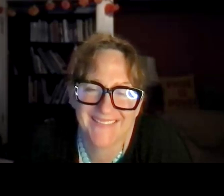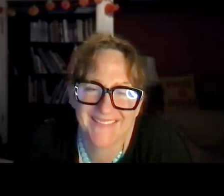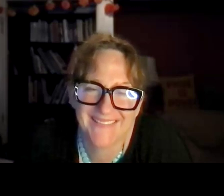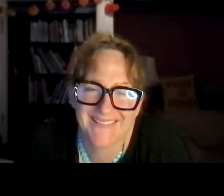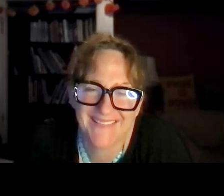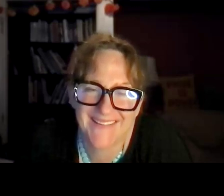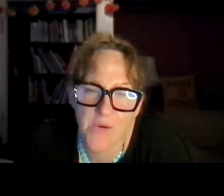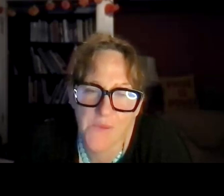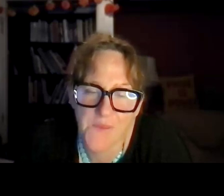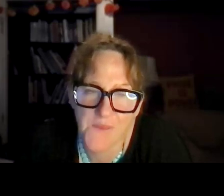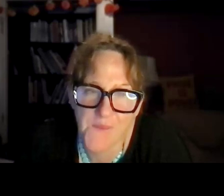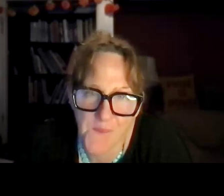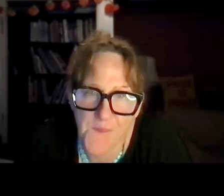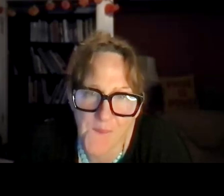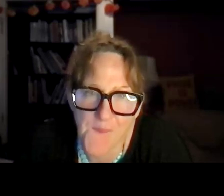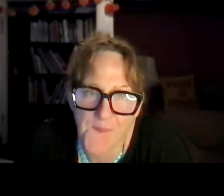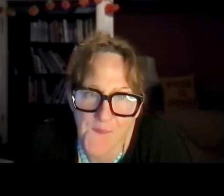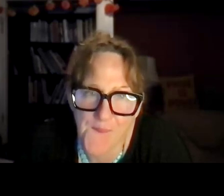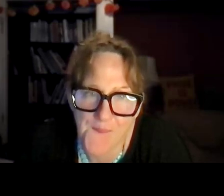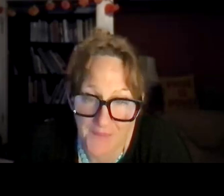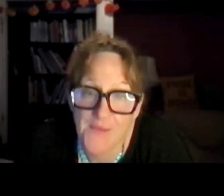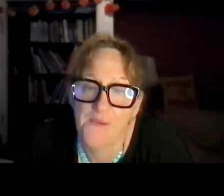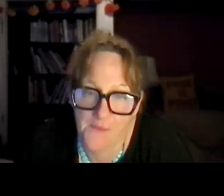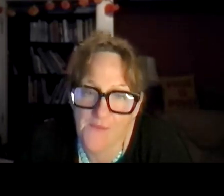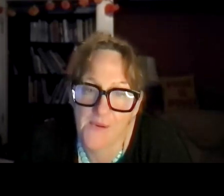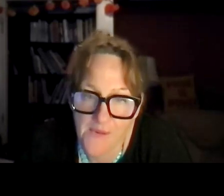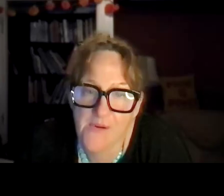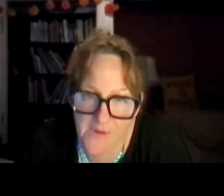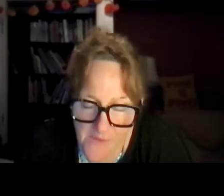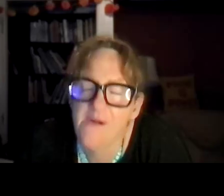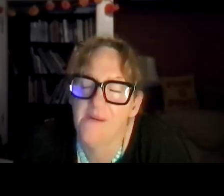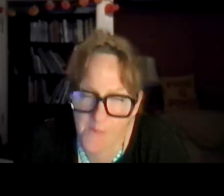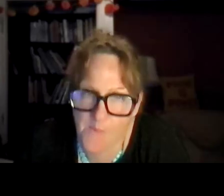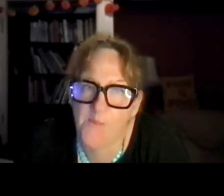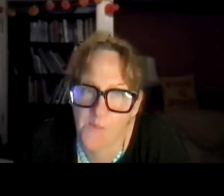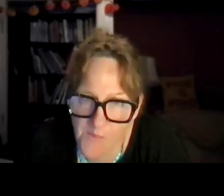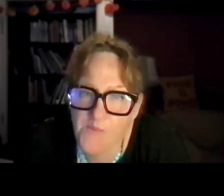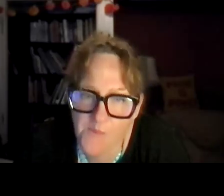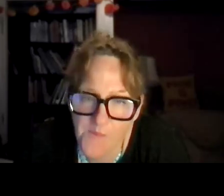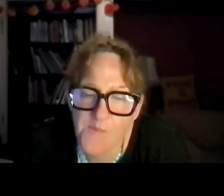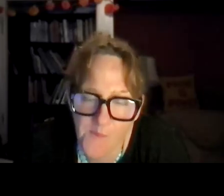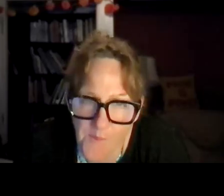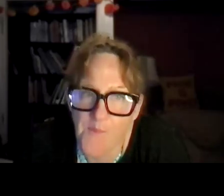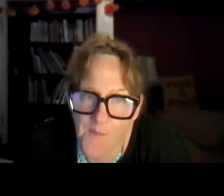iPhone: several Star Trek now. They got like the next generation, deep space 9. But